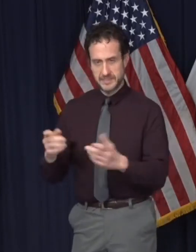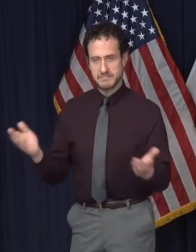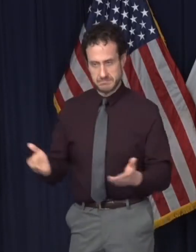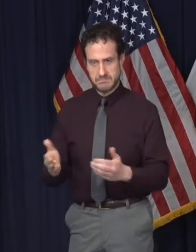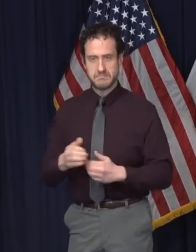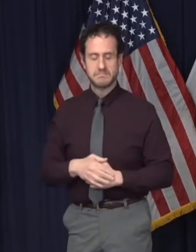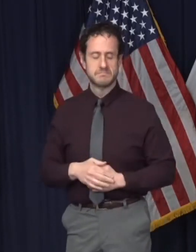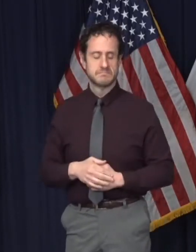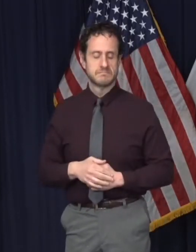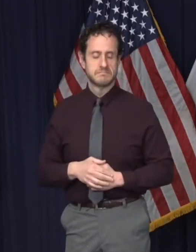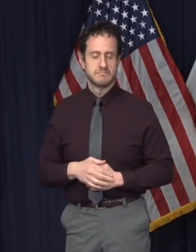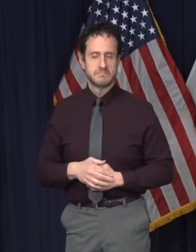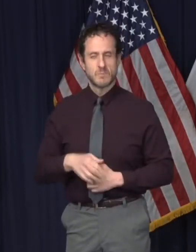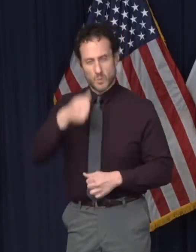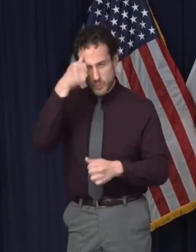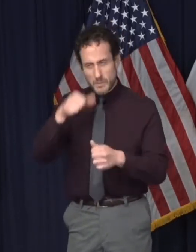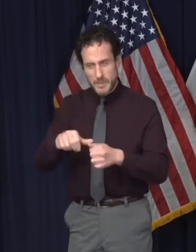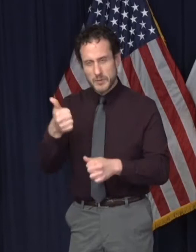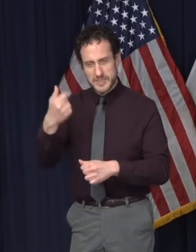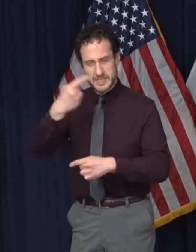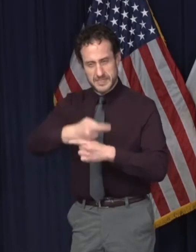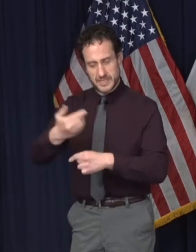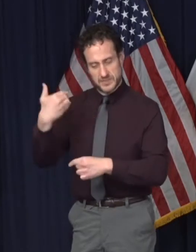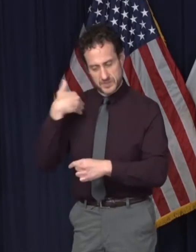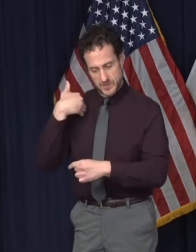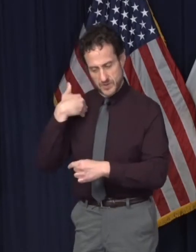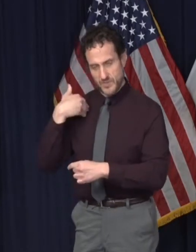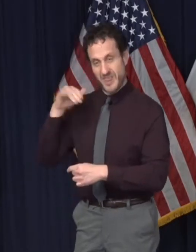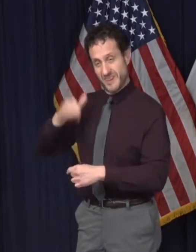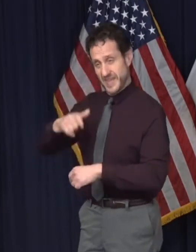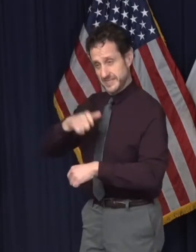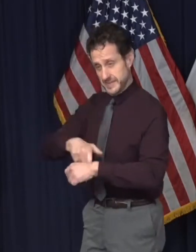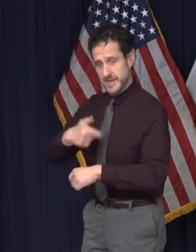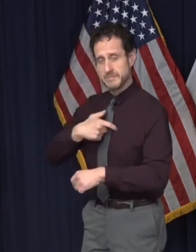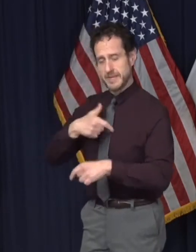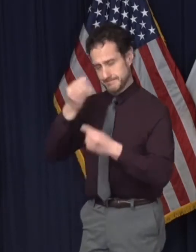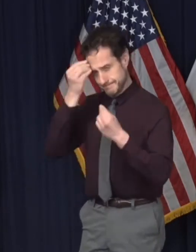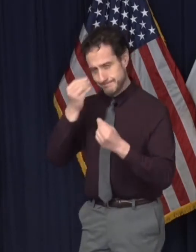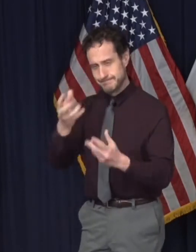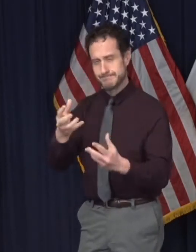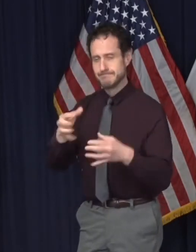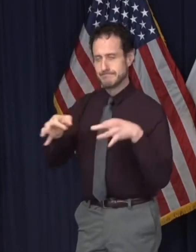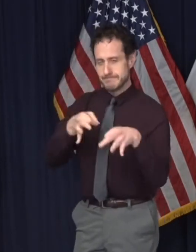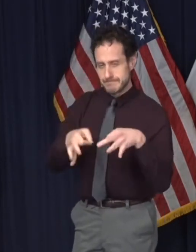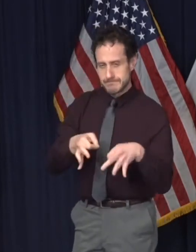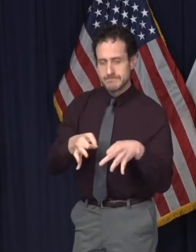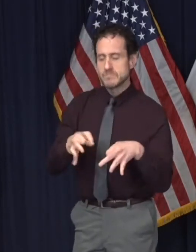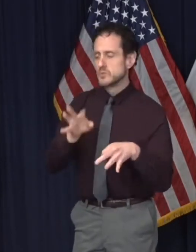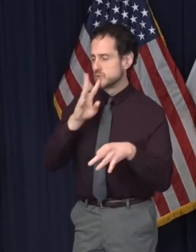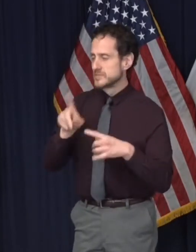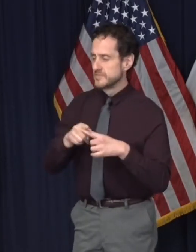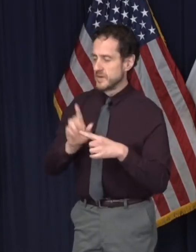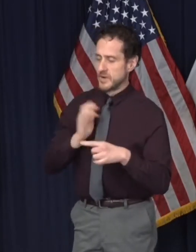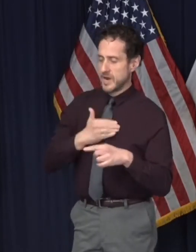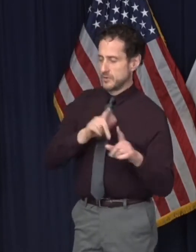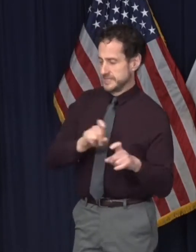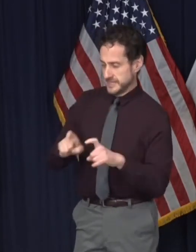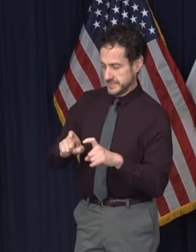LAST UPDATE ON TESTING AT THESE PRESS BRIEFINGS. IF YOU RECALL, I USED THAT BRIEFING TO HIGHLIGHT OUR